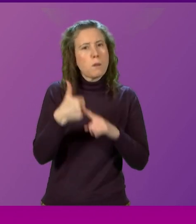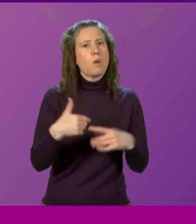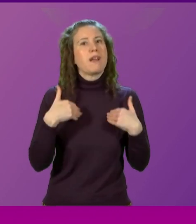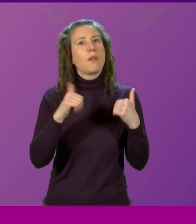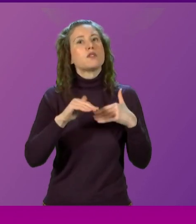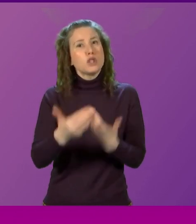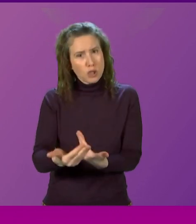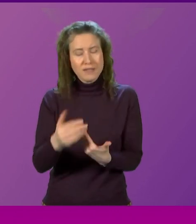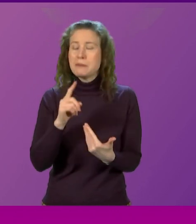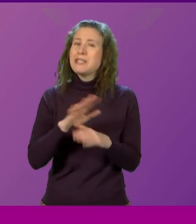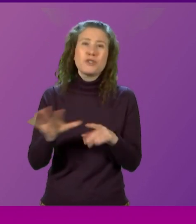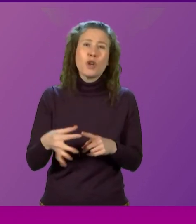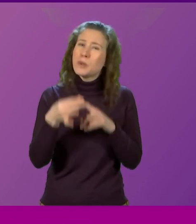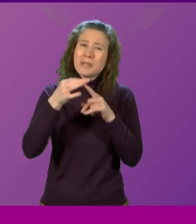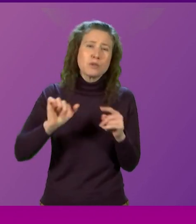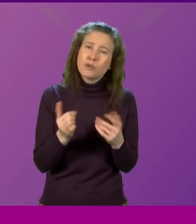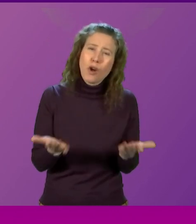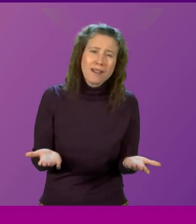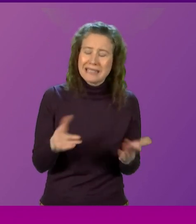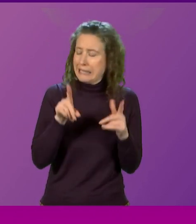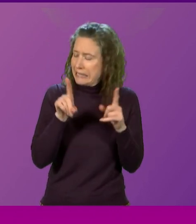Of course, the situation is not unique to Scotland; the same pressures are being experienced